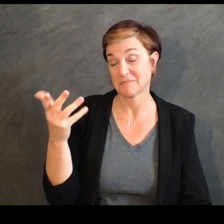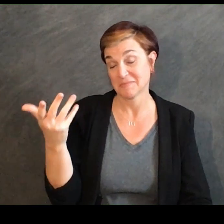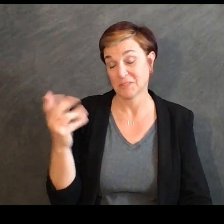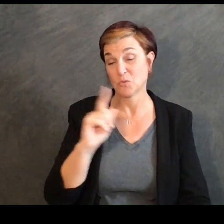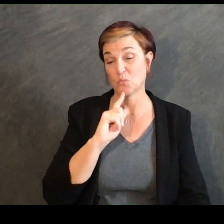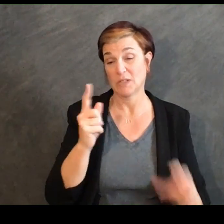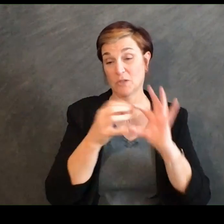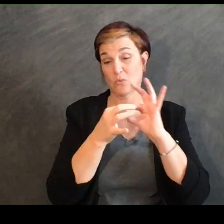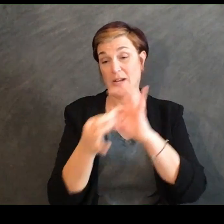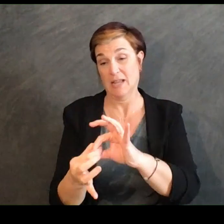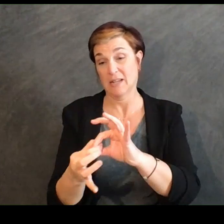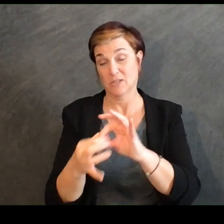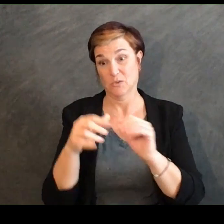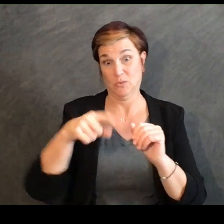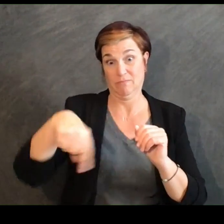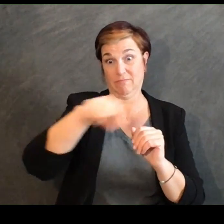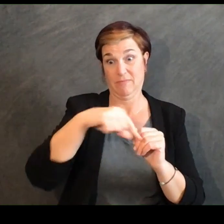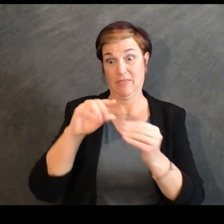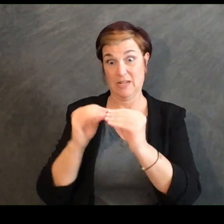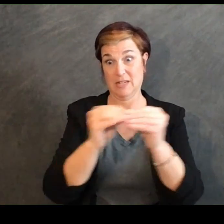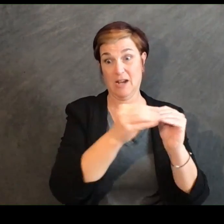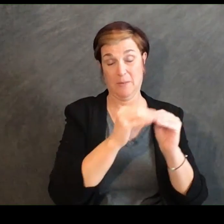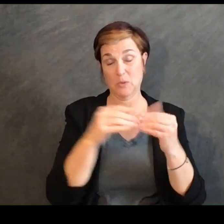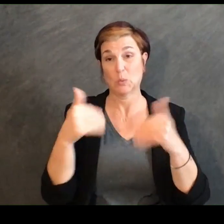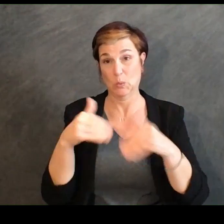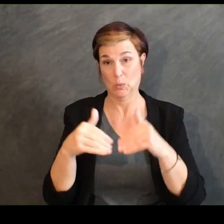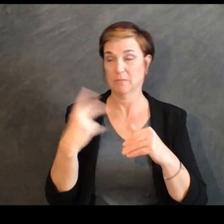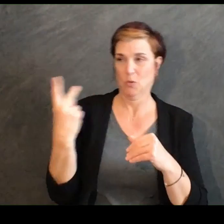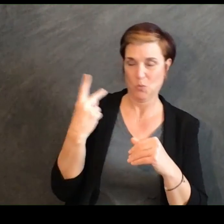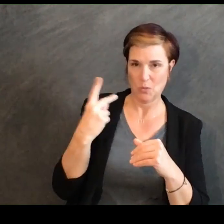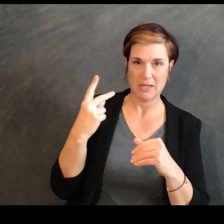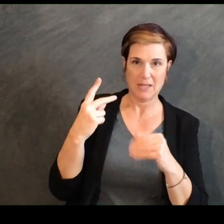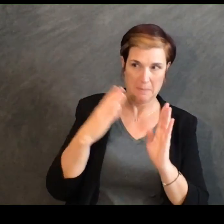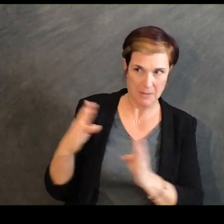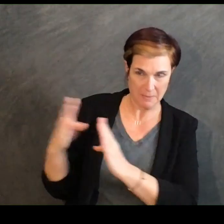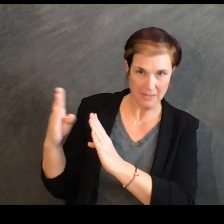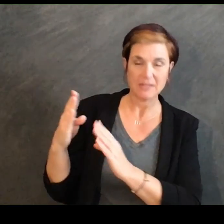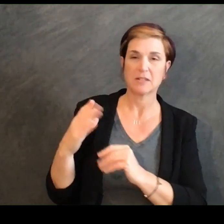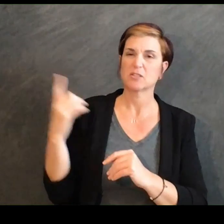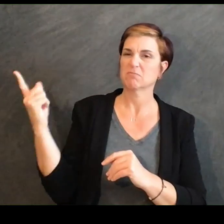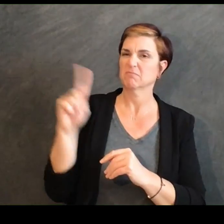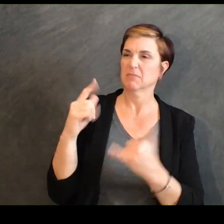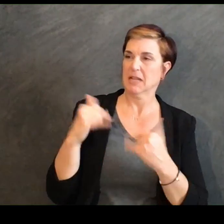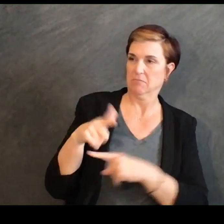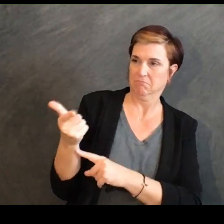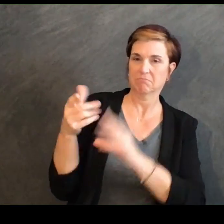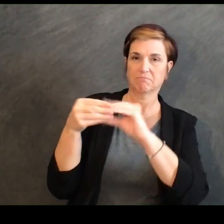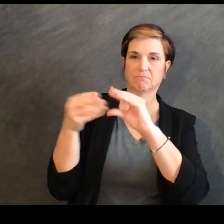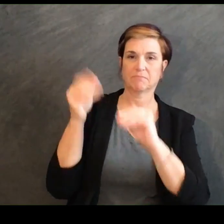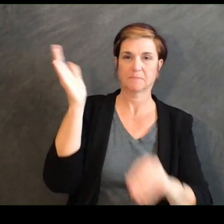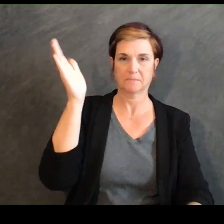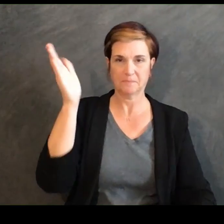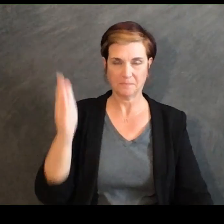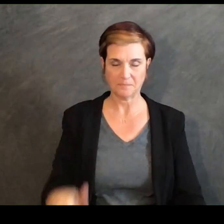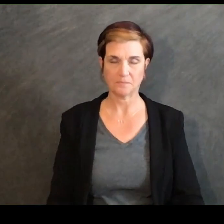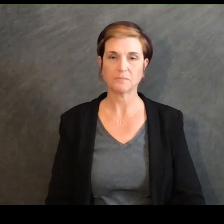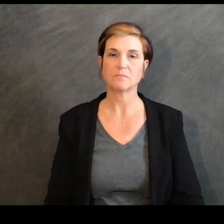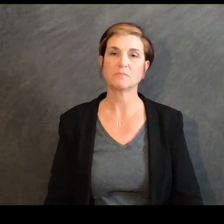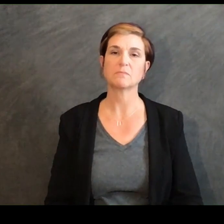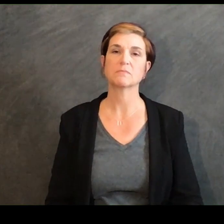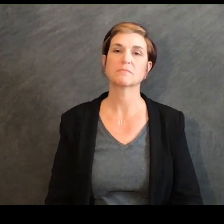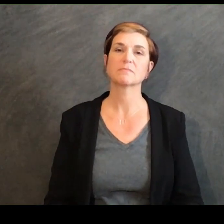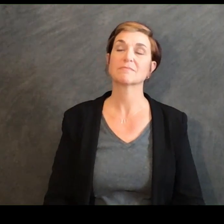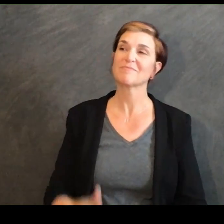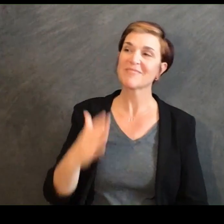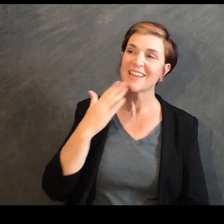numbers that we're talking about dr. Burks please Thank You mr. president Tom